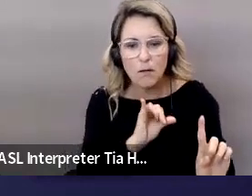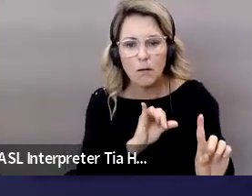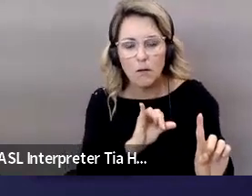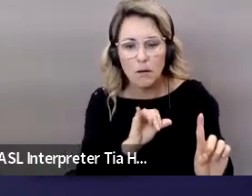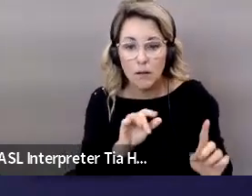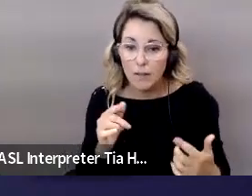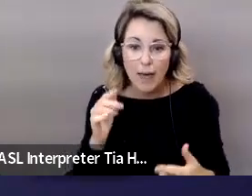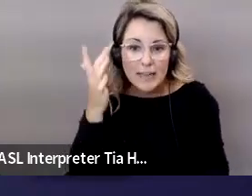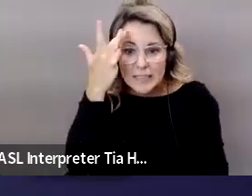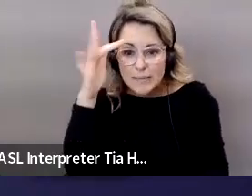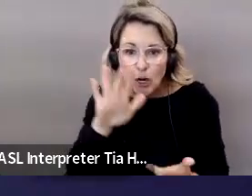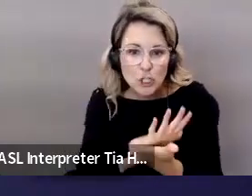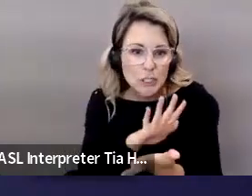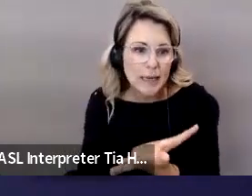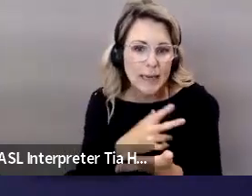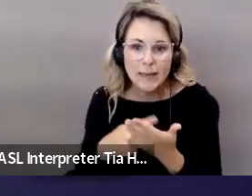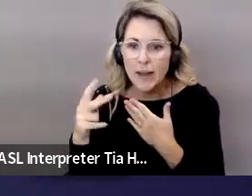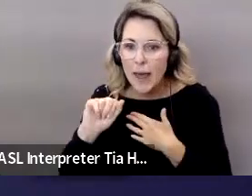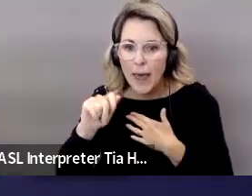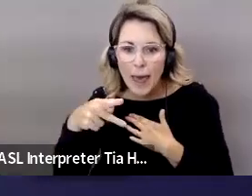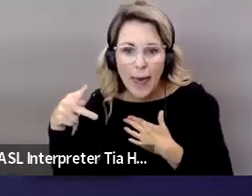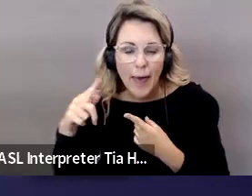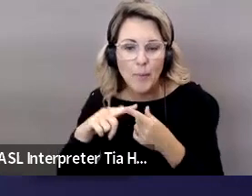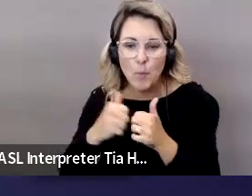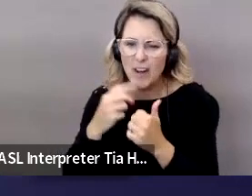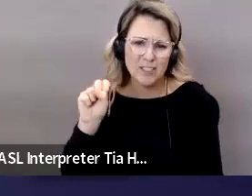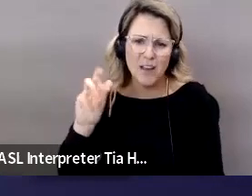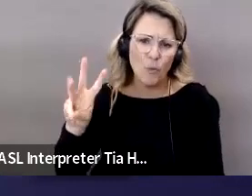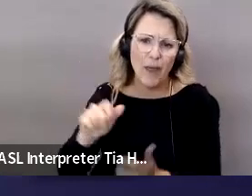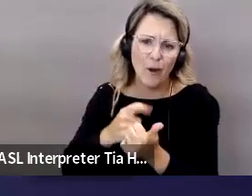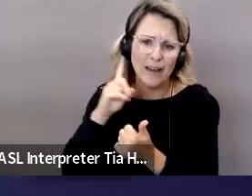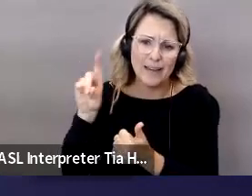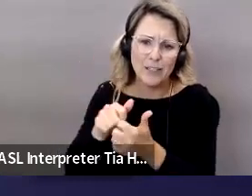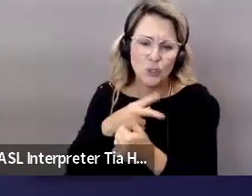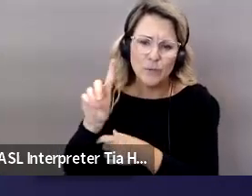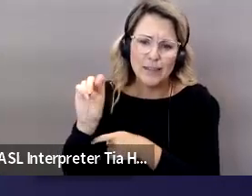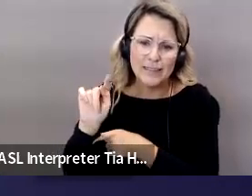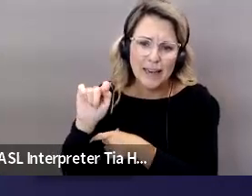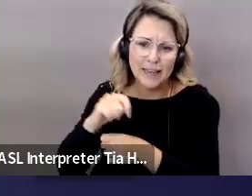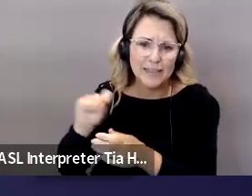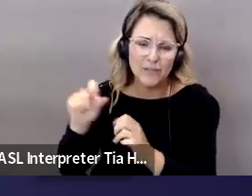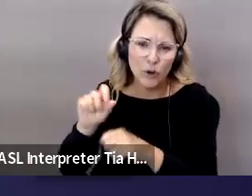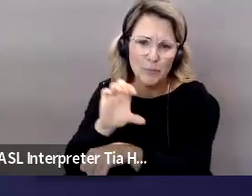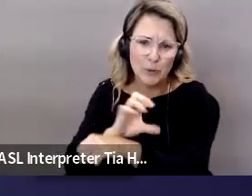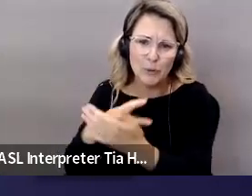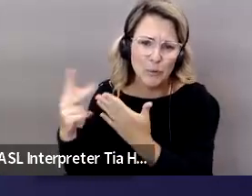Smart Sheet or Tableau or Knack or whatever other data system we're using for this project. And so,